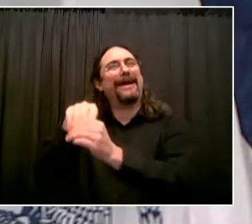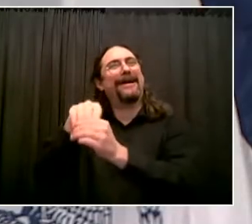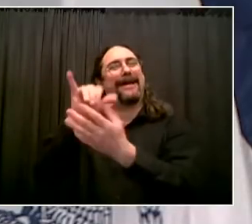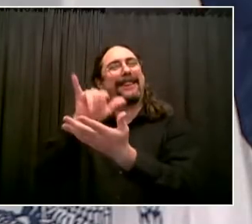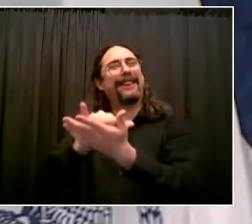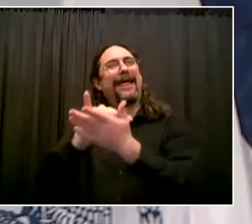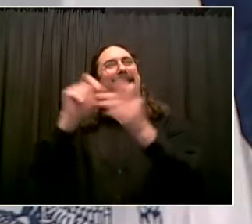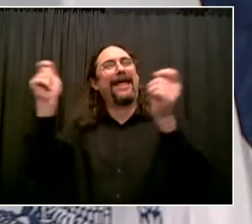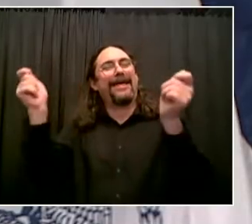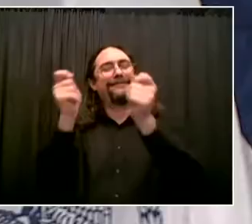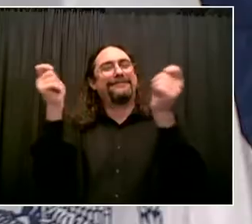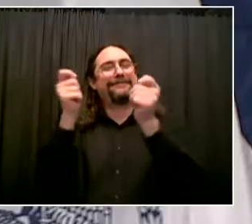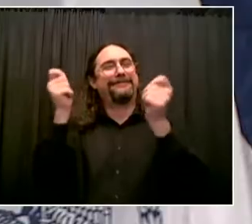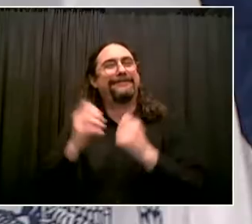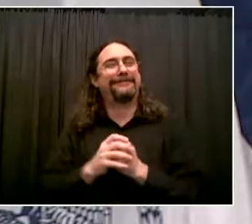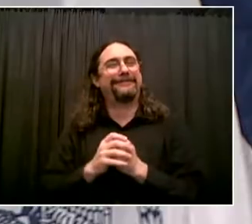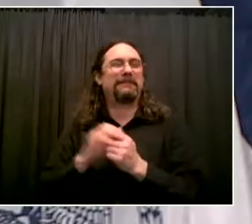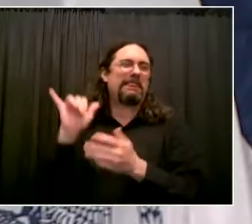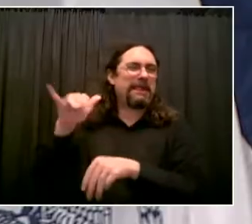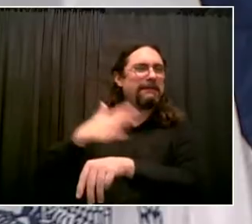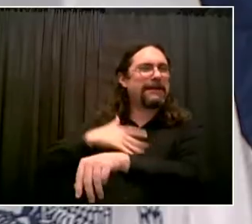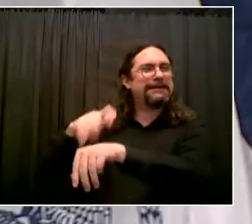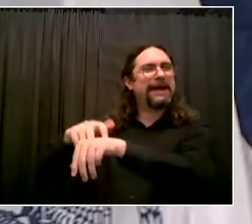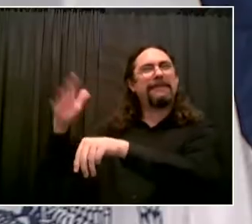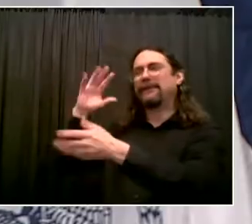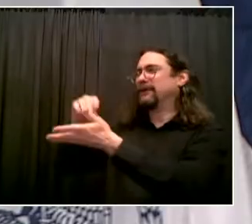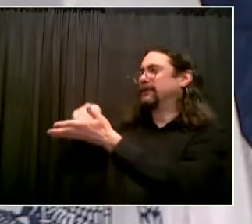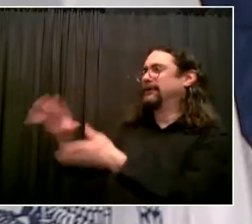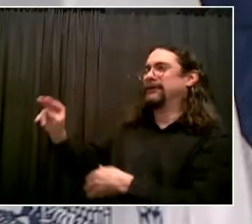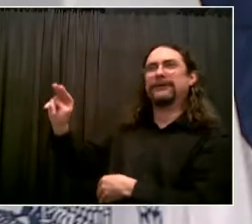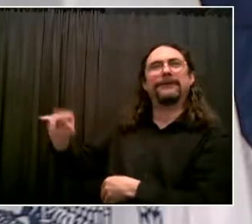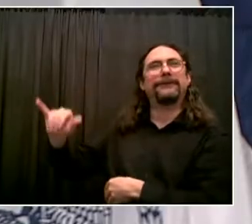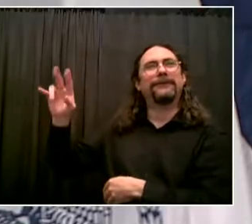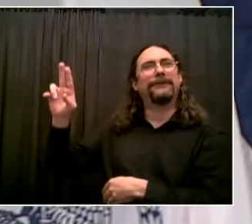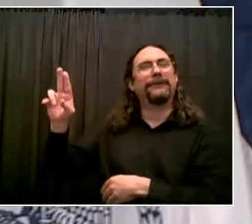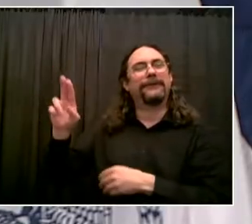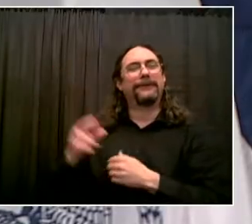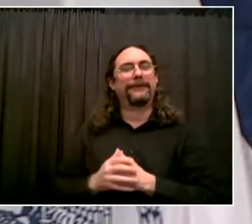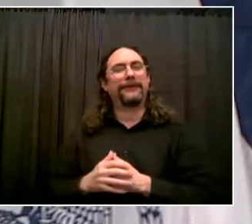A STUDENT AT NYU, JUST DIDN'T WORK FOR ME. HERE I AM.